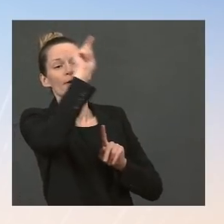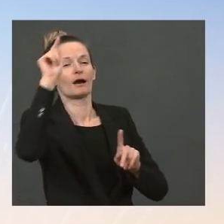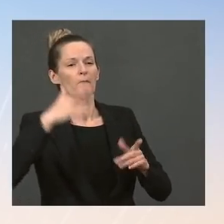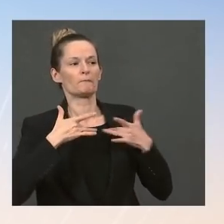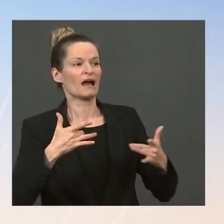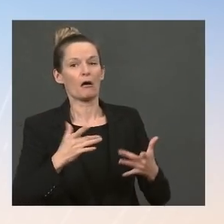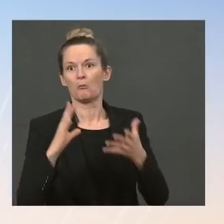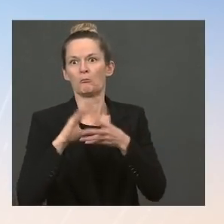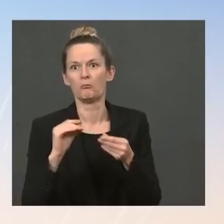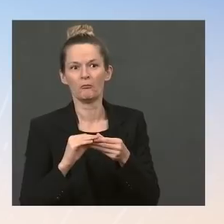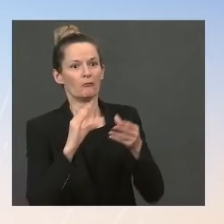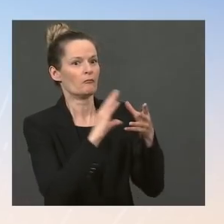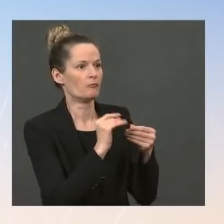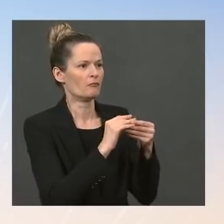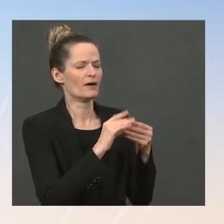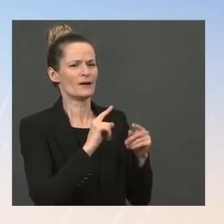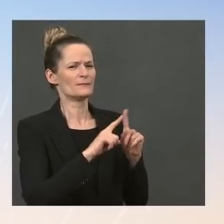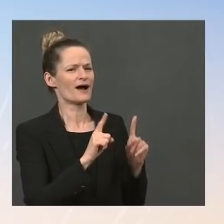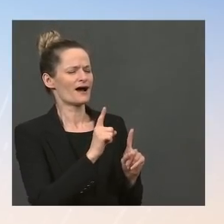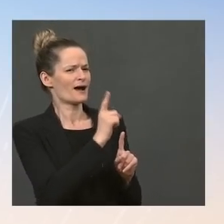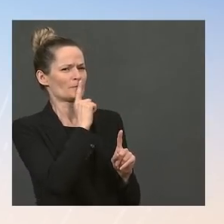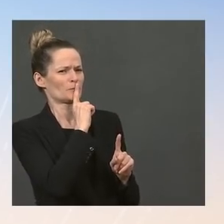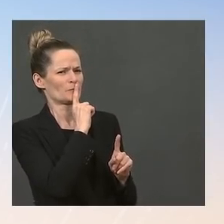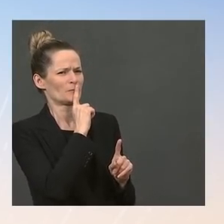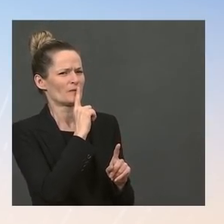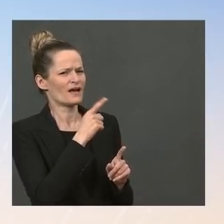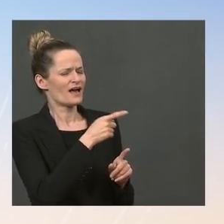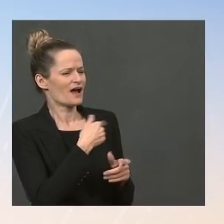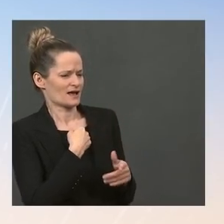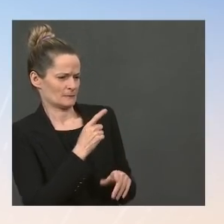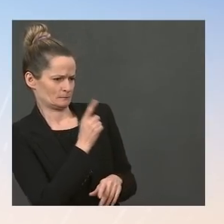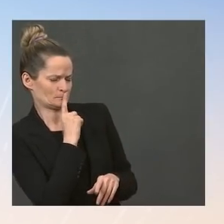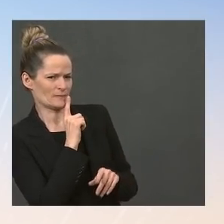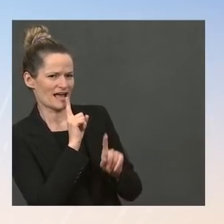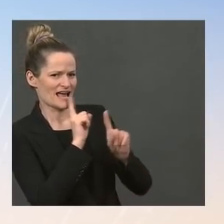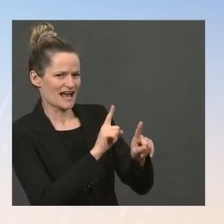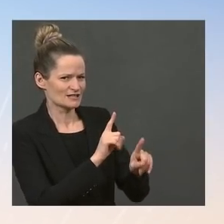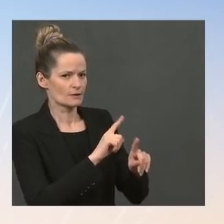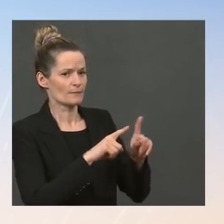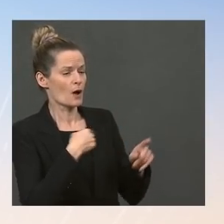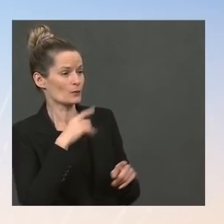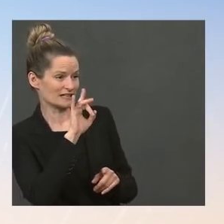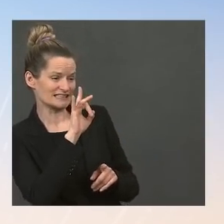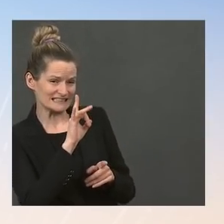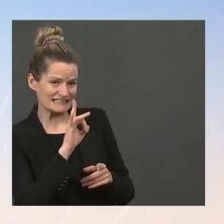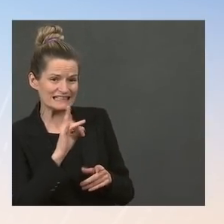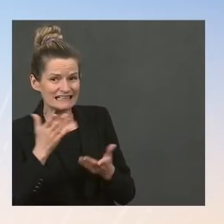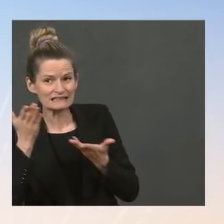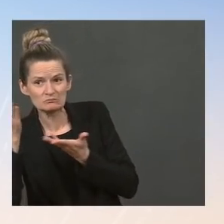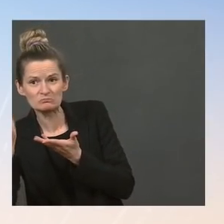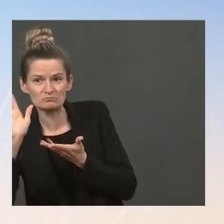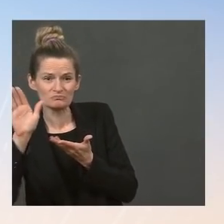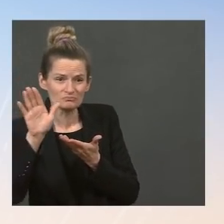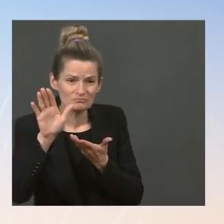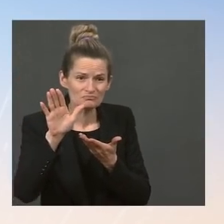because they're just looking for questions to be answered. We offered a call with Nicki Minaj and one of our doctors to answer questions